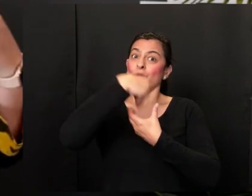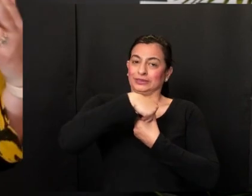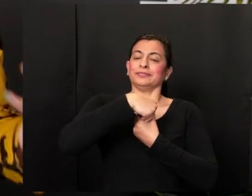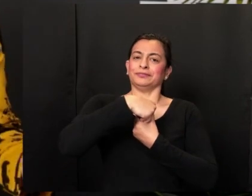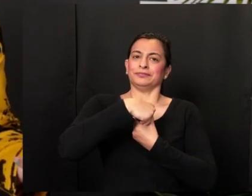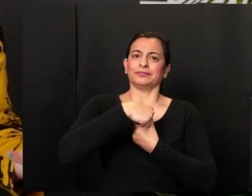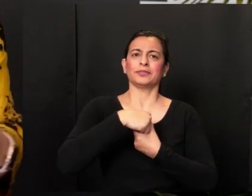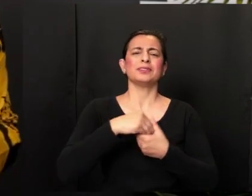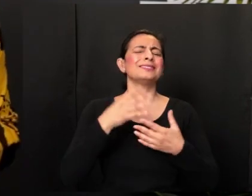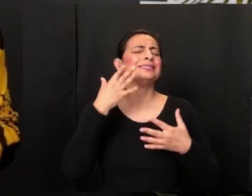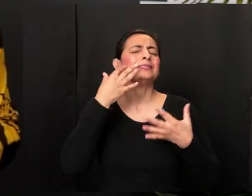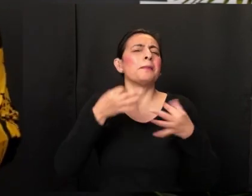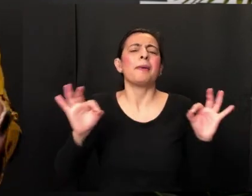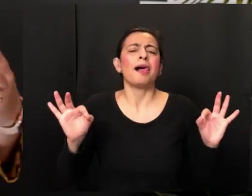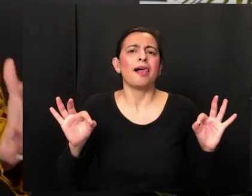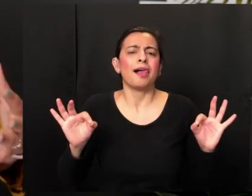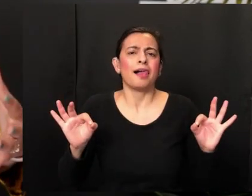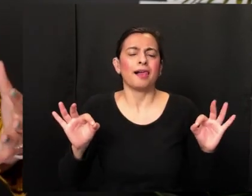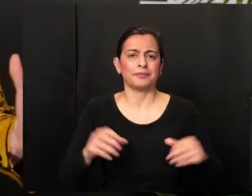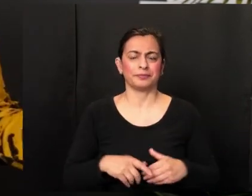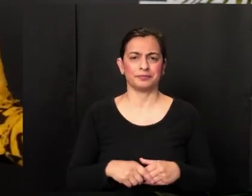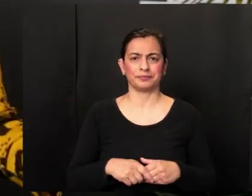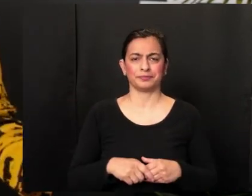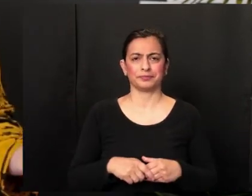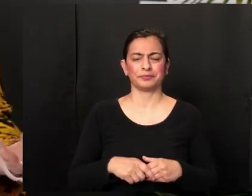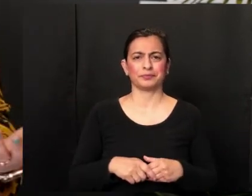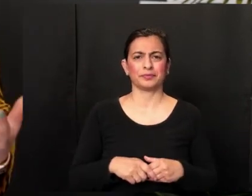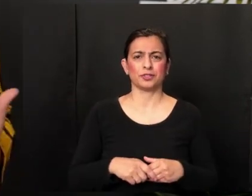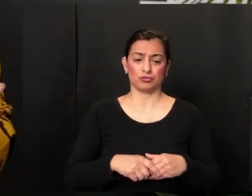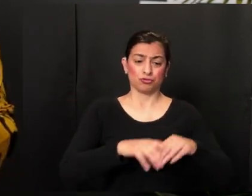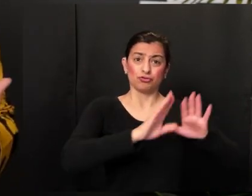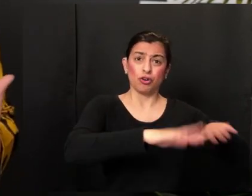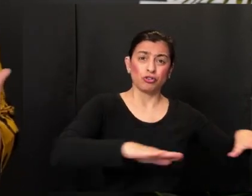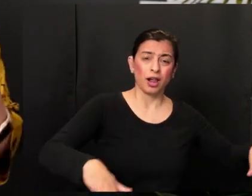Including children and adults with disabilities into your everyday life